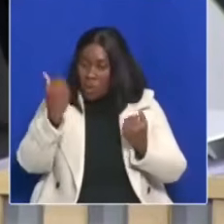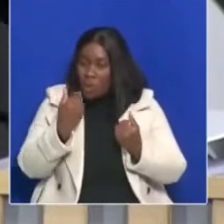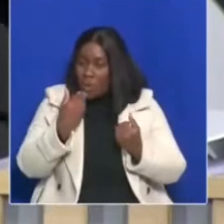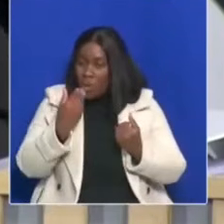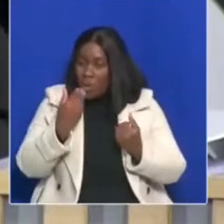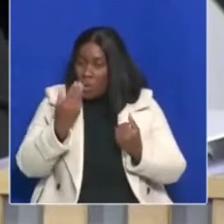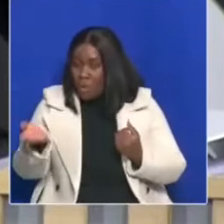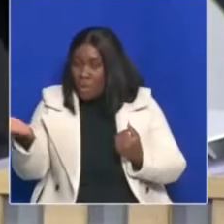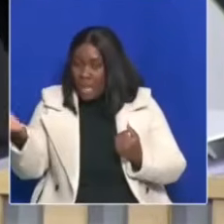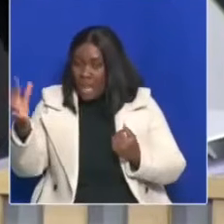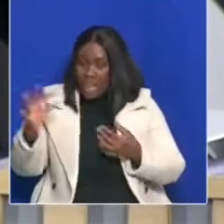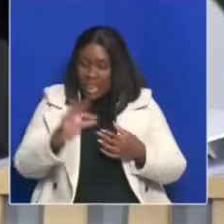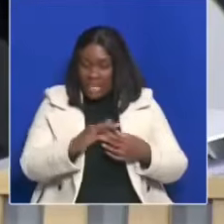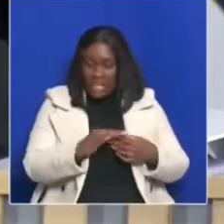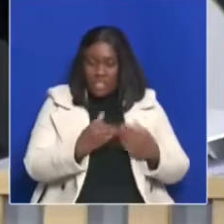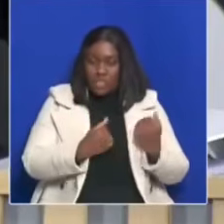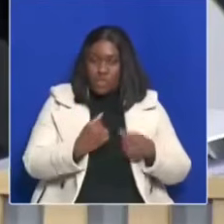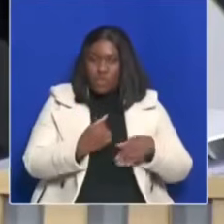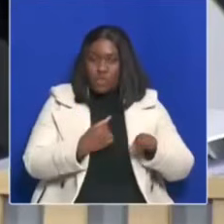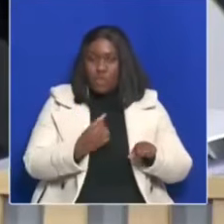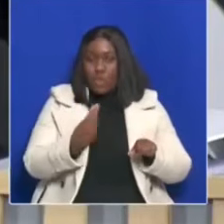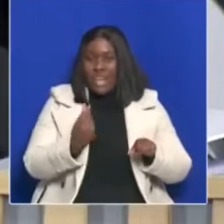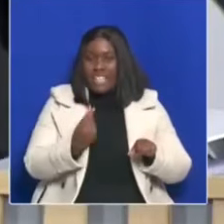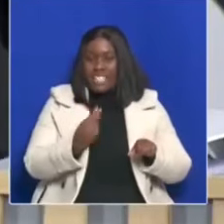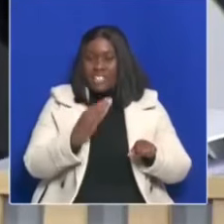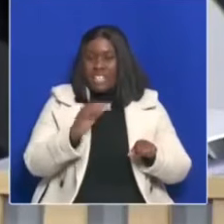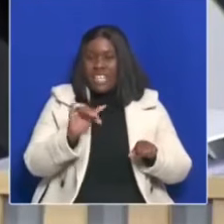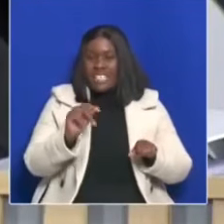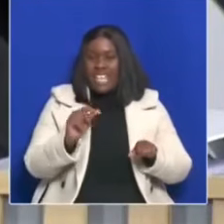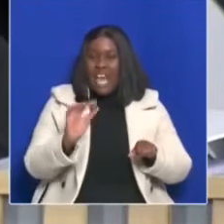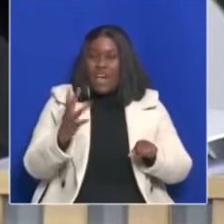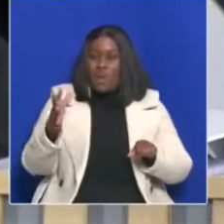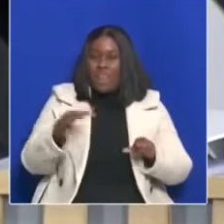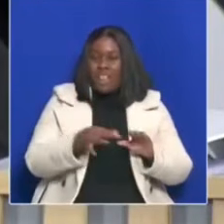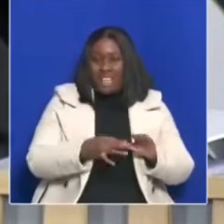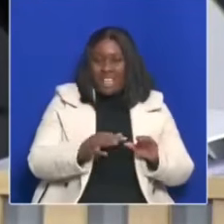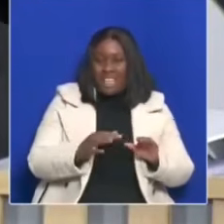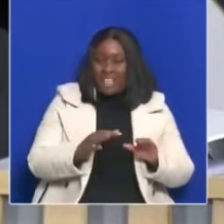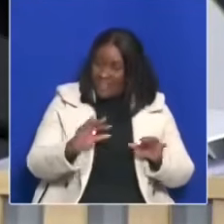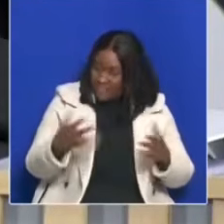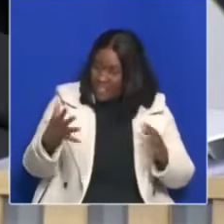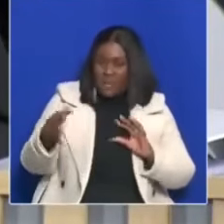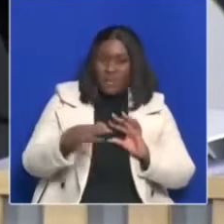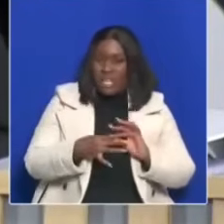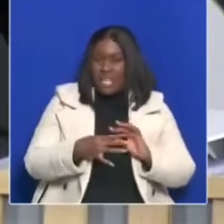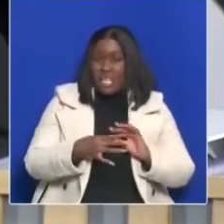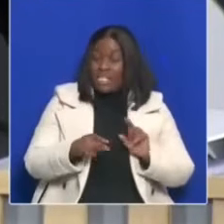There's no linkage there. M and even if they give us names you cannot find the names in